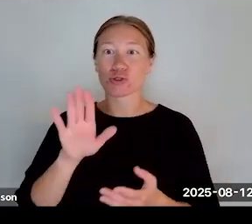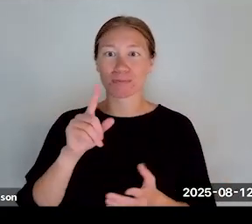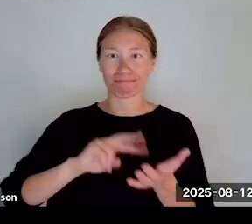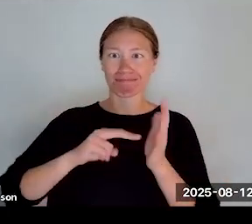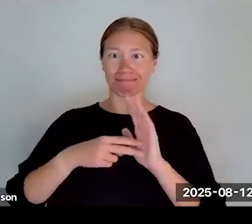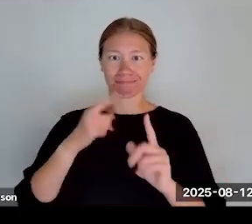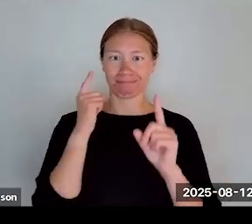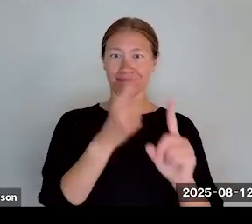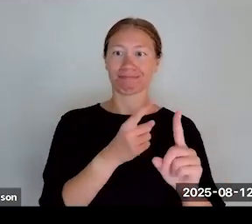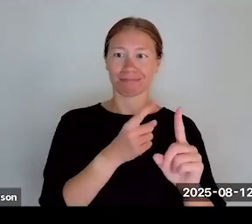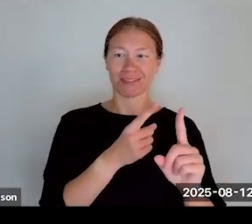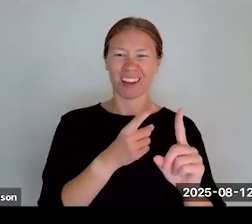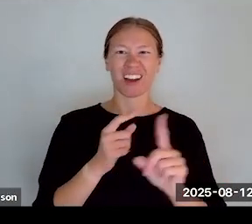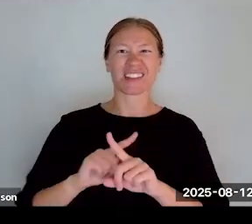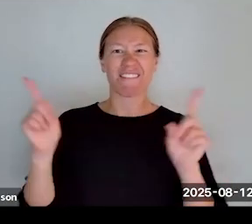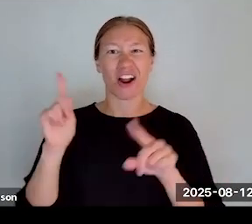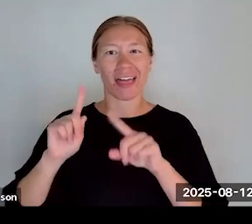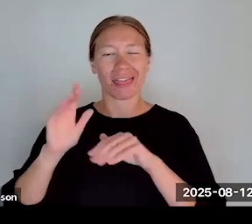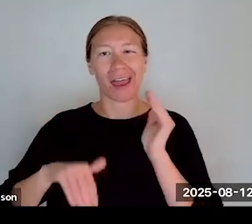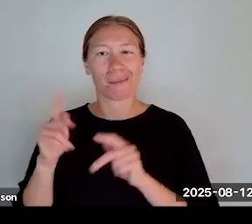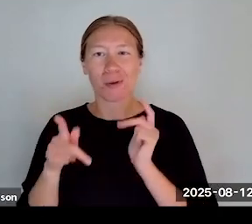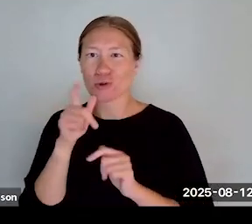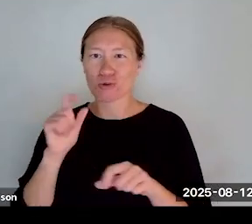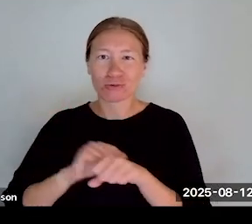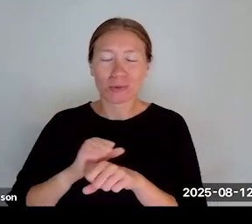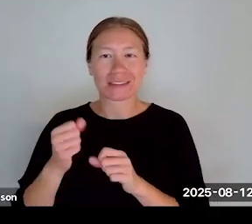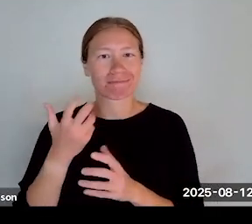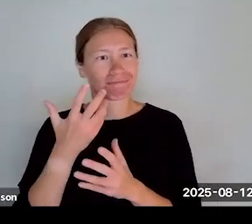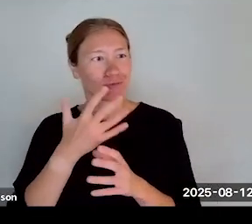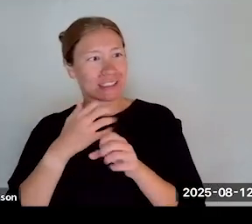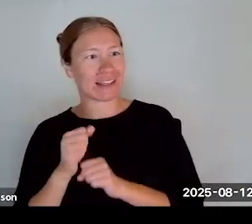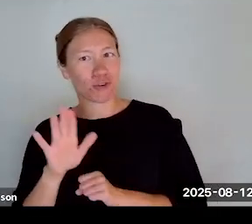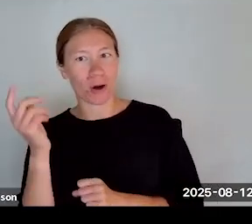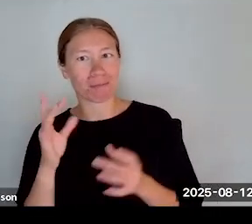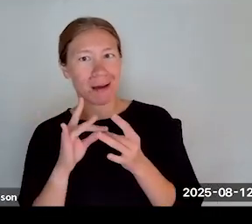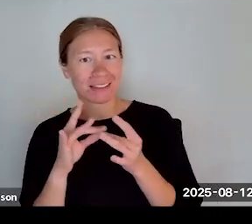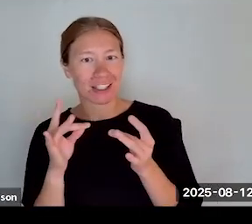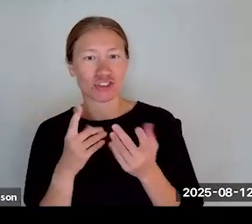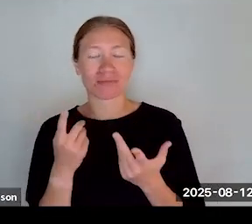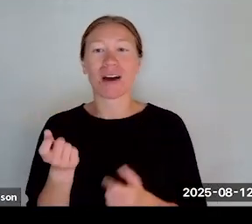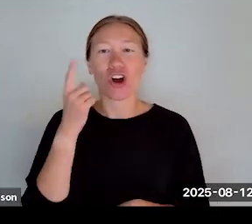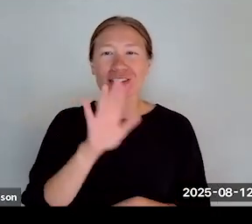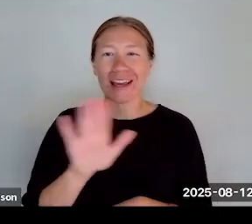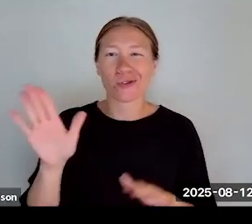who are actually receiving your message. Understanding your audience is essential to ensuring your message is delivered effectively.